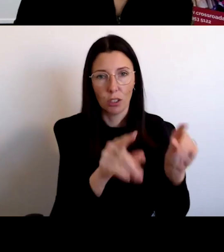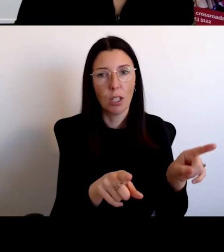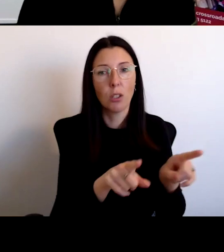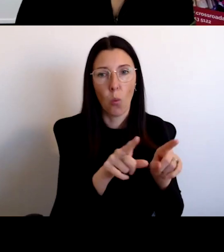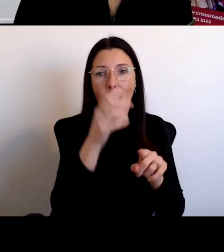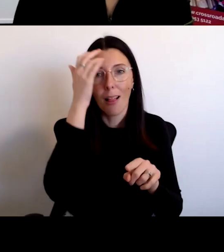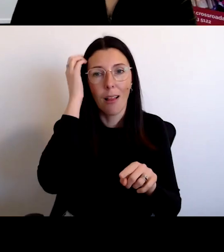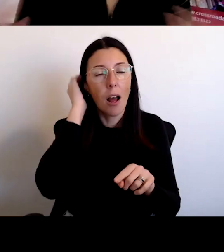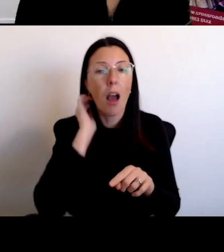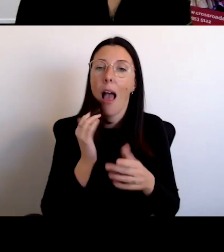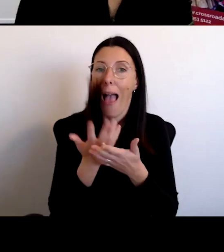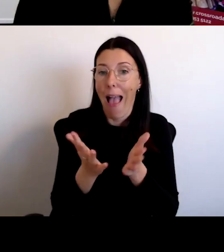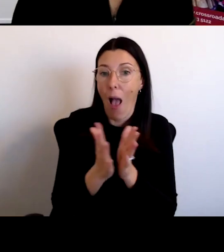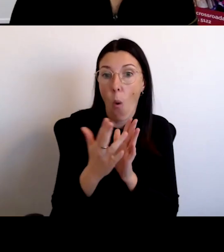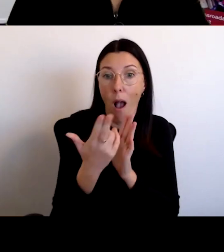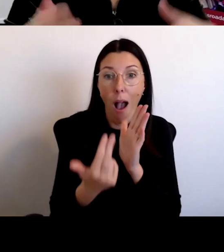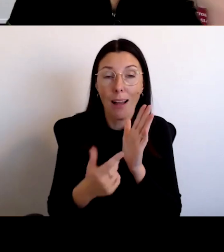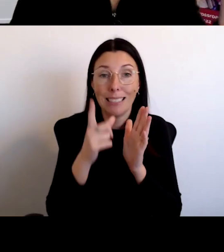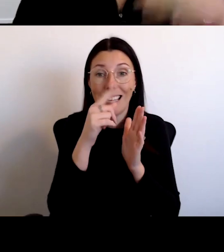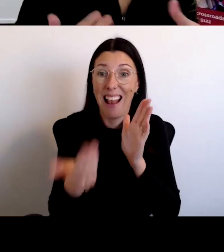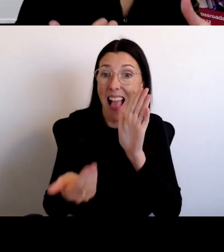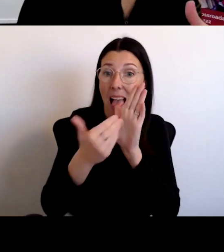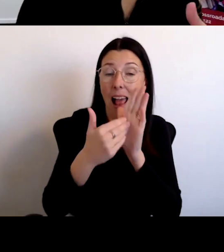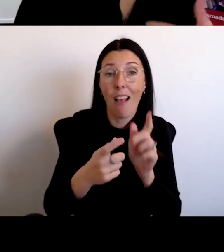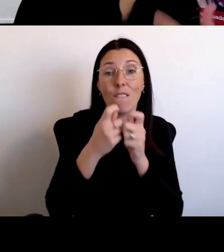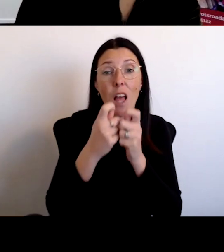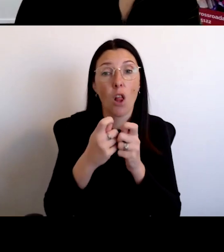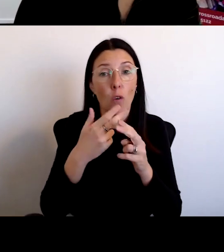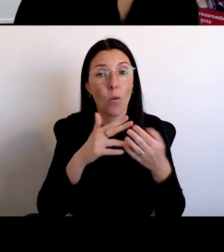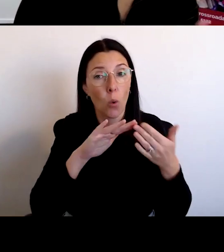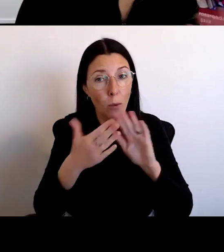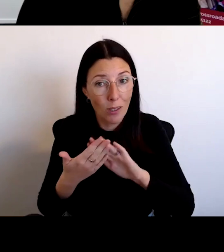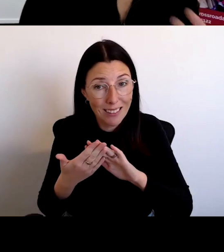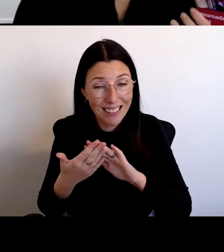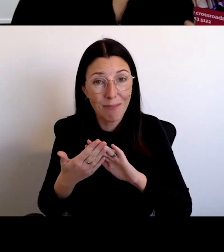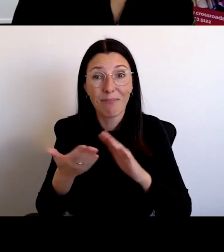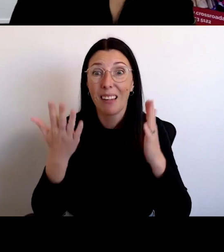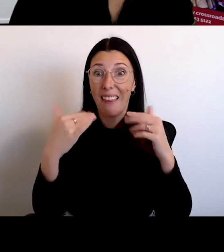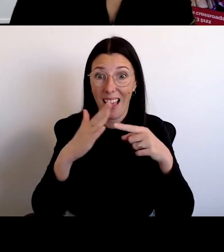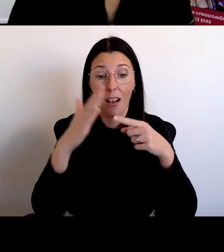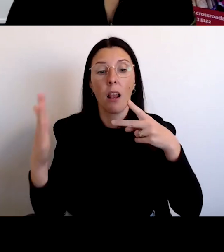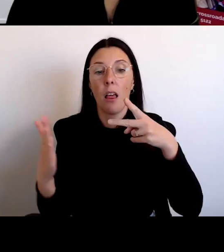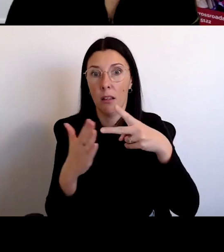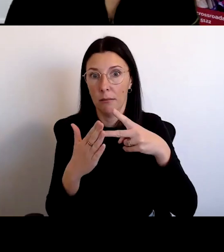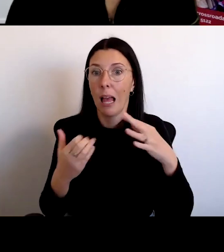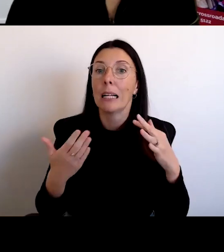can do for community, and the value, and there is another layer around accessibility as well.